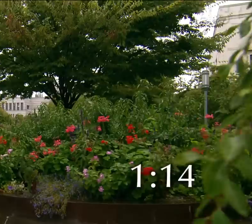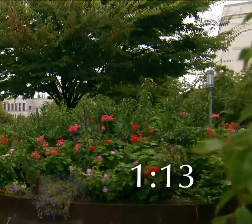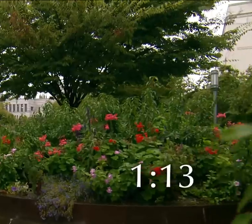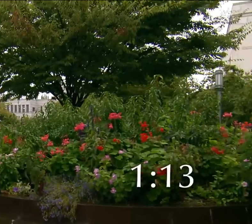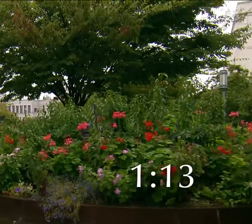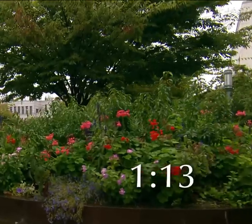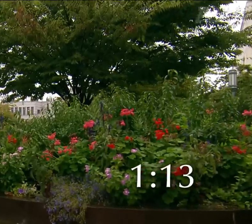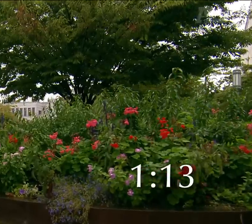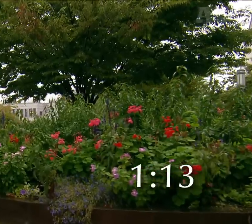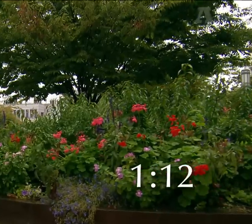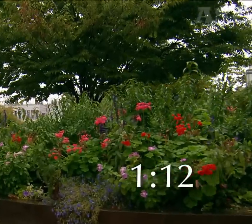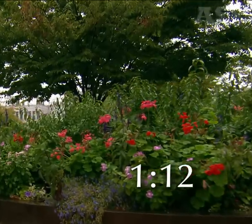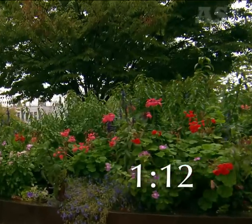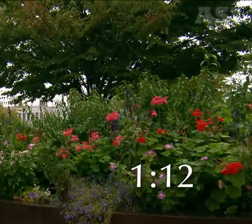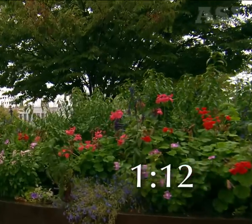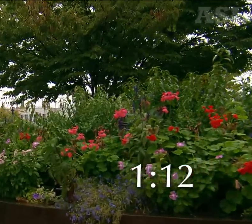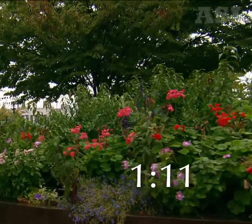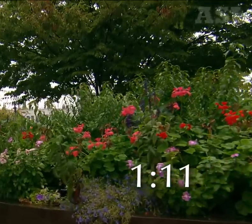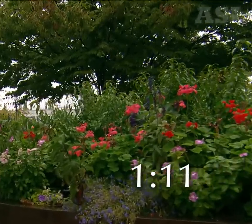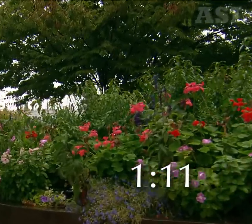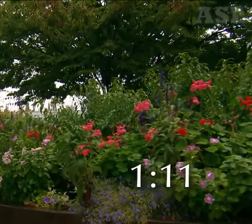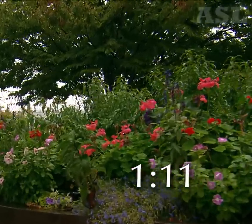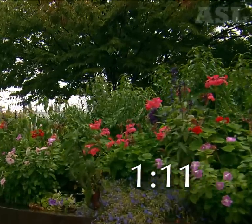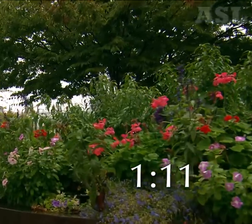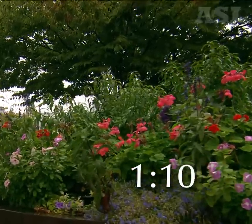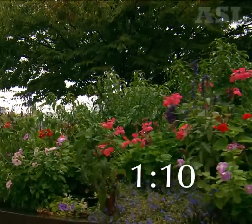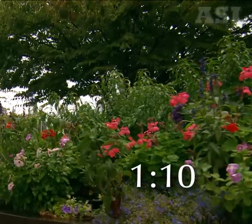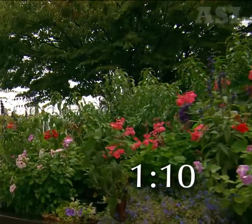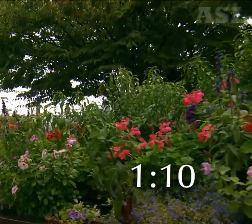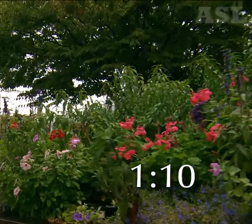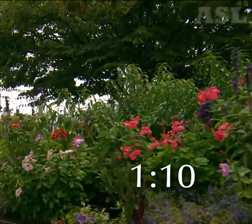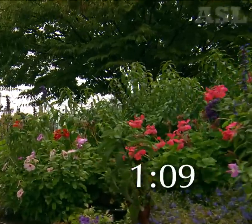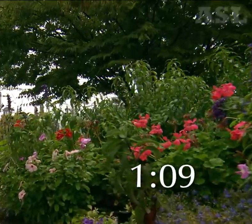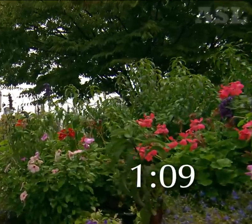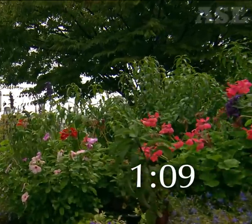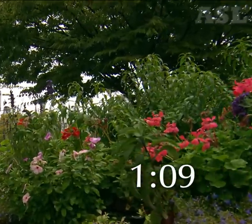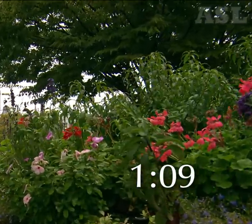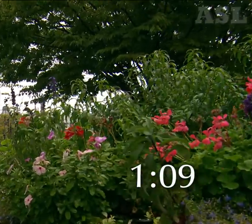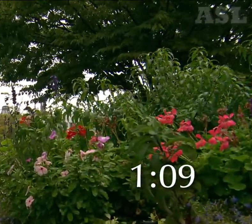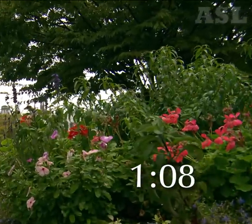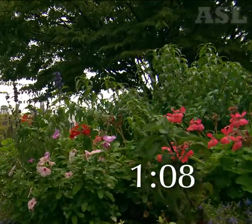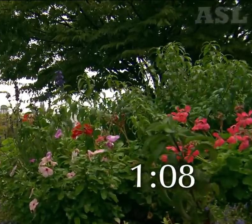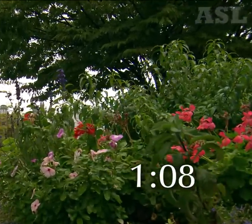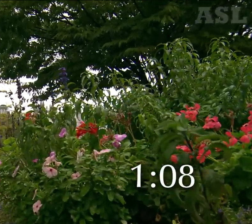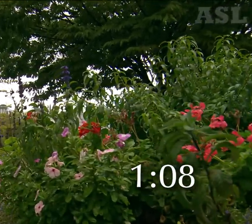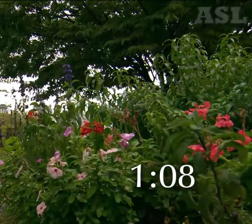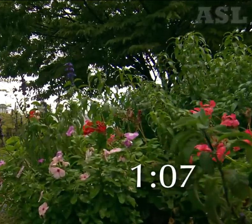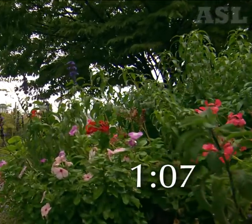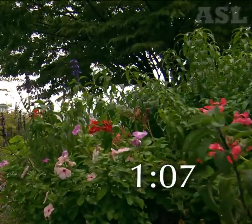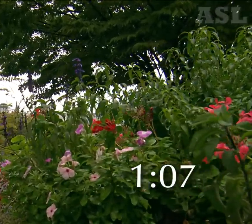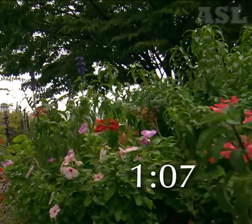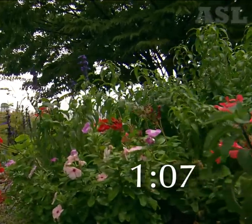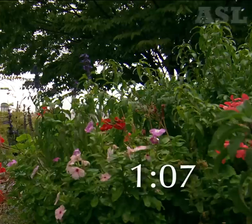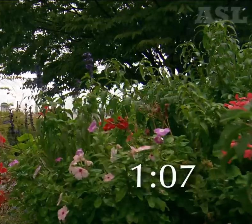CLOSED CAPTION CHANNEL OF THE CHURCH OF JESUS CHRIST OF LATTER-DAY SAINTS.